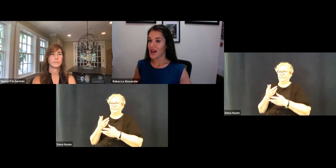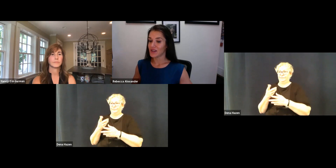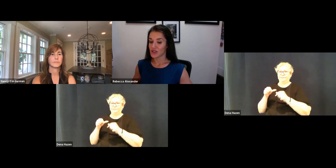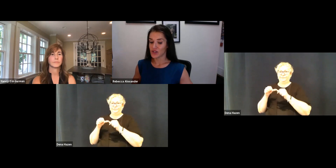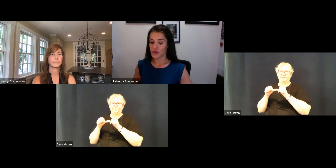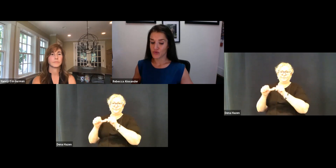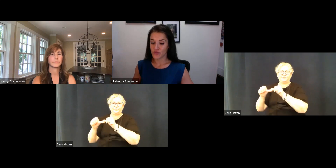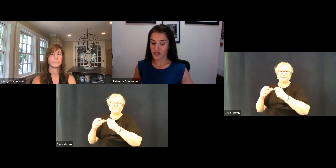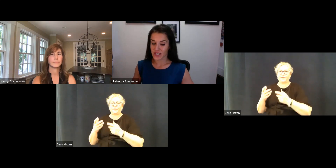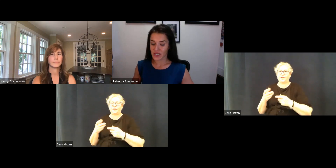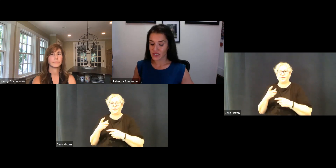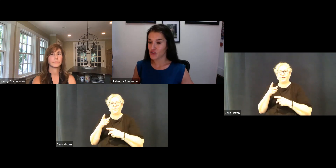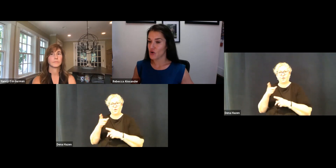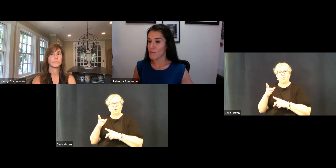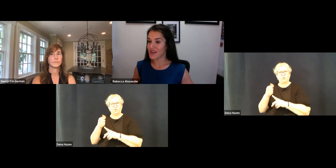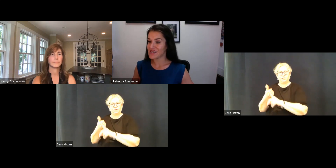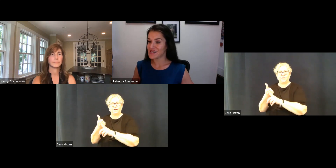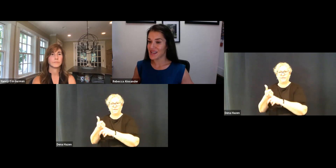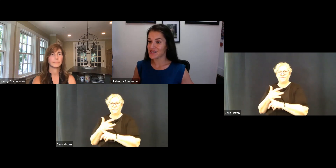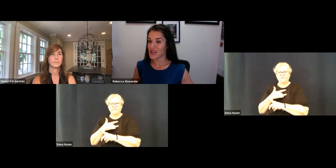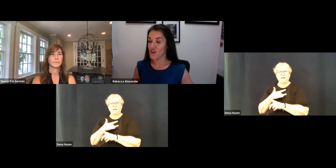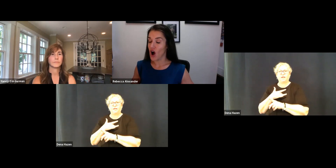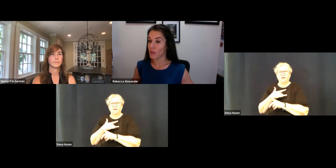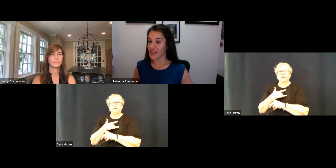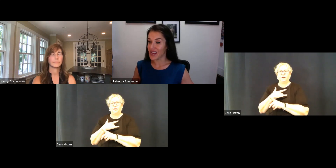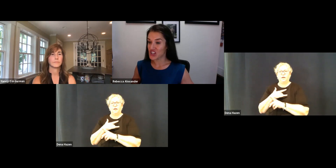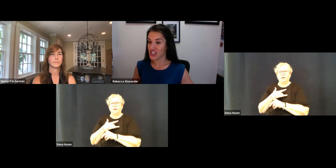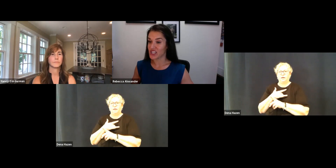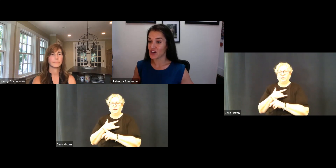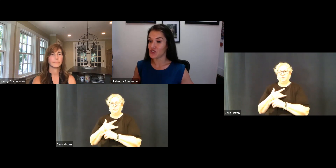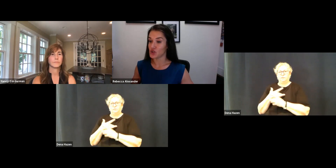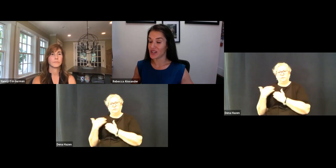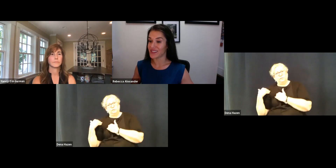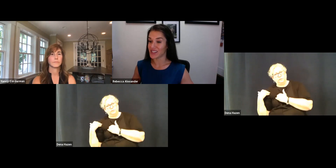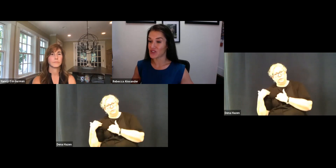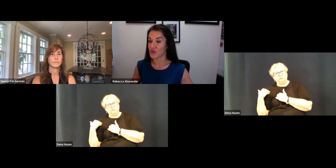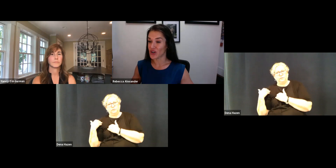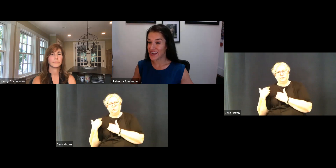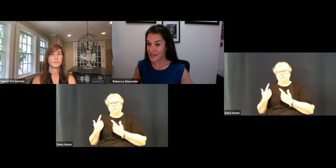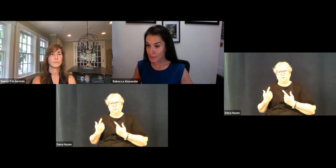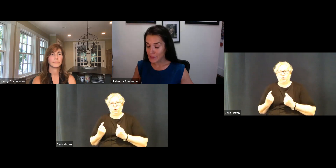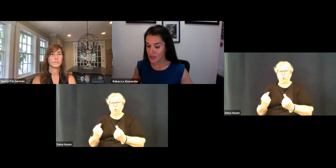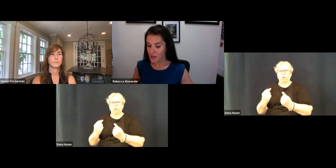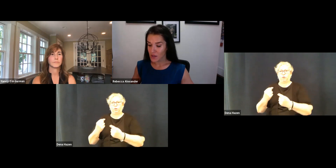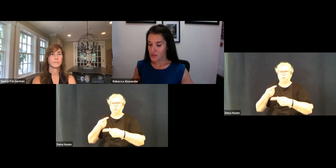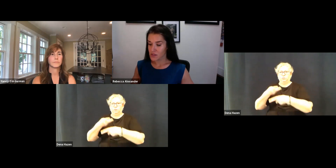and you feeling a tremendous sense of obligation of doing things for him.